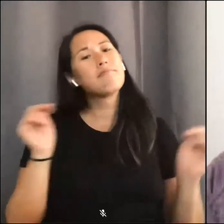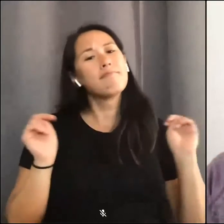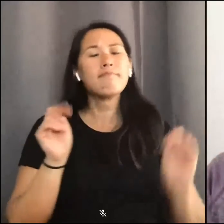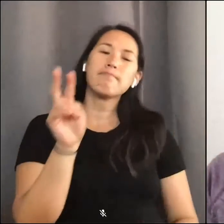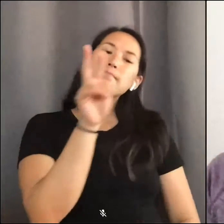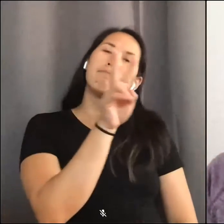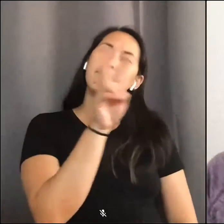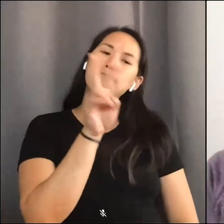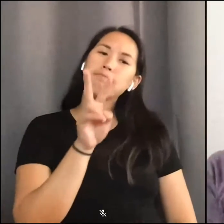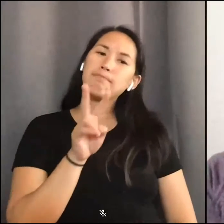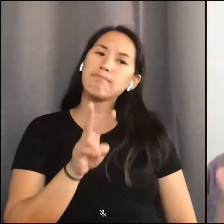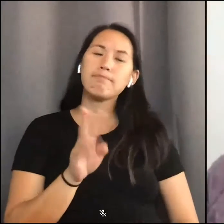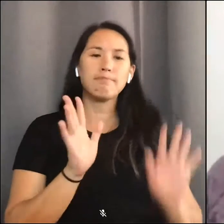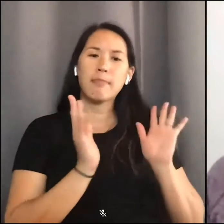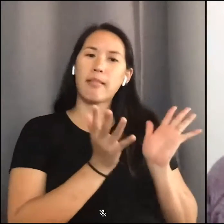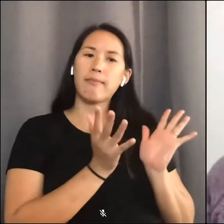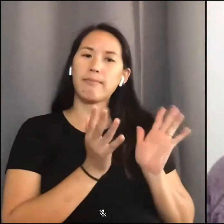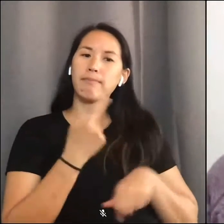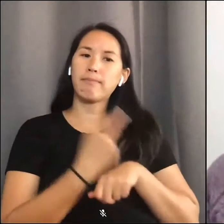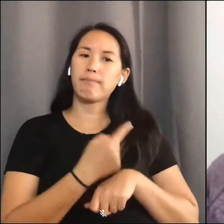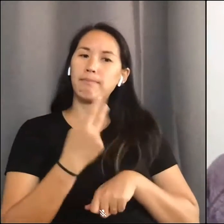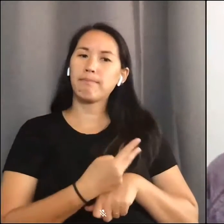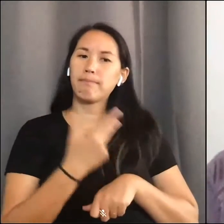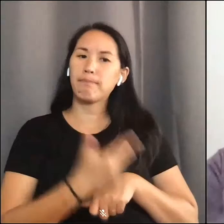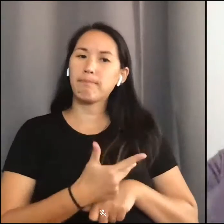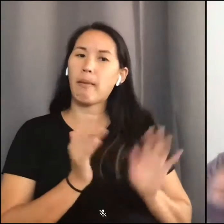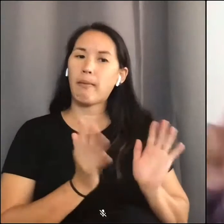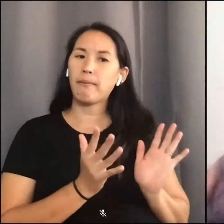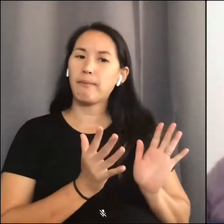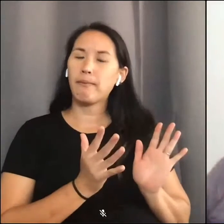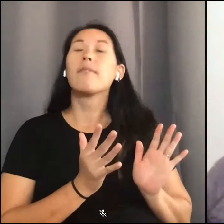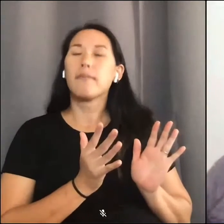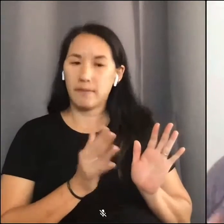it a couple days rest and then come back to it and then look at the themes that have come up